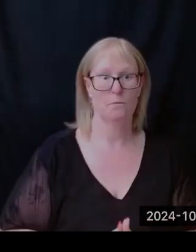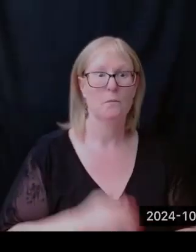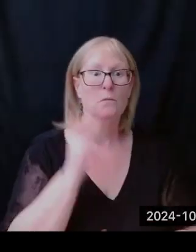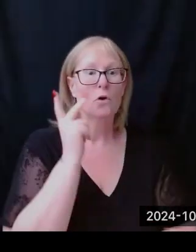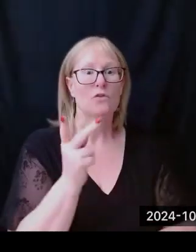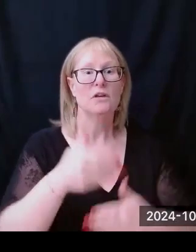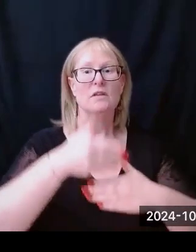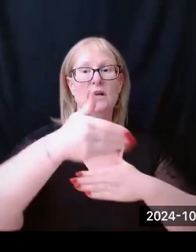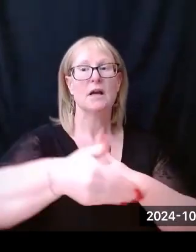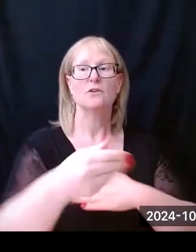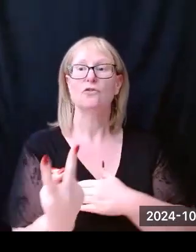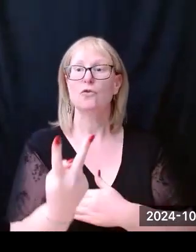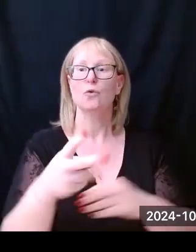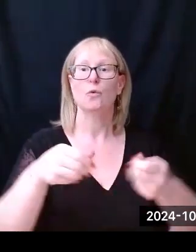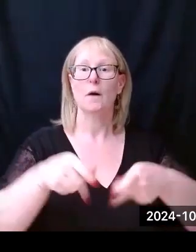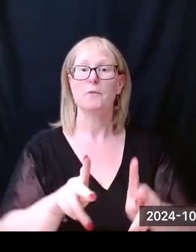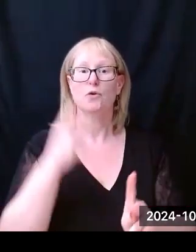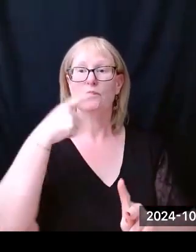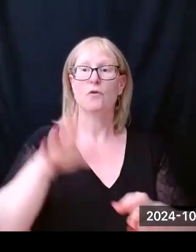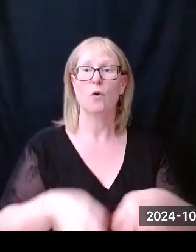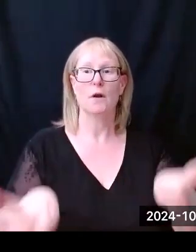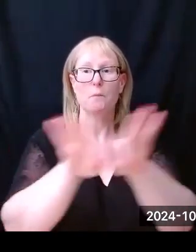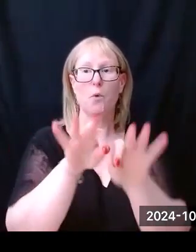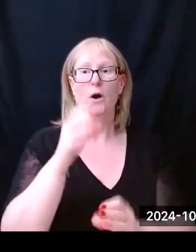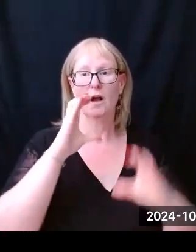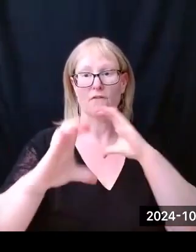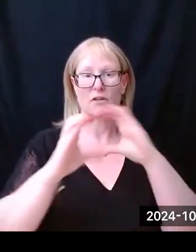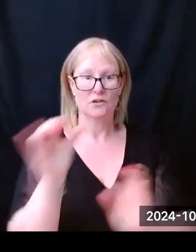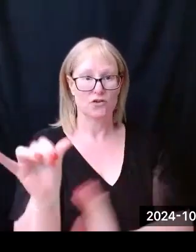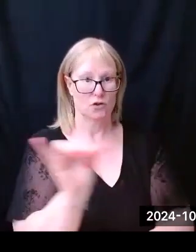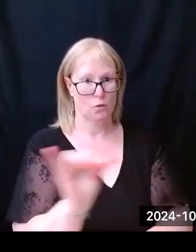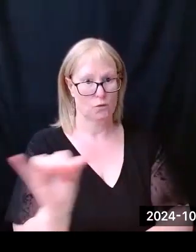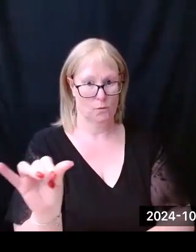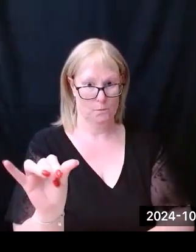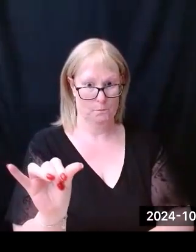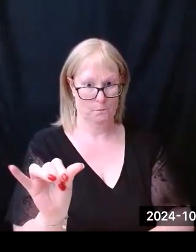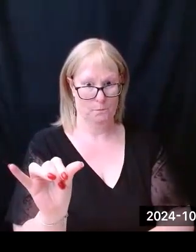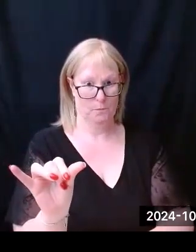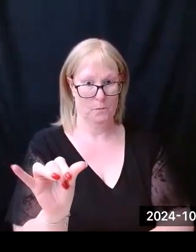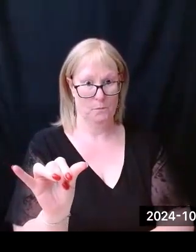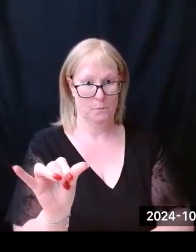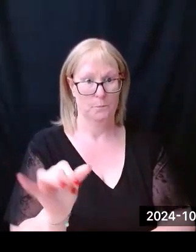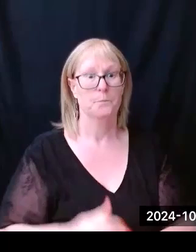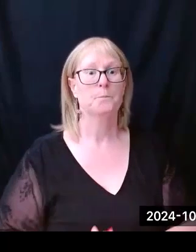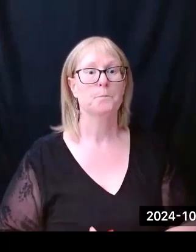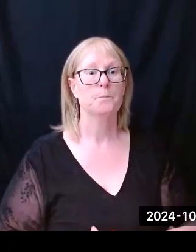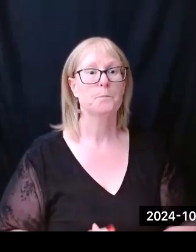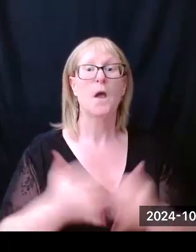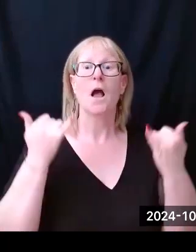join us for some important conversations as well. With that, it's my distinct pleasure to introduce